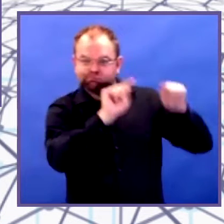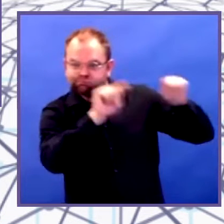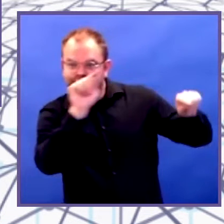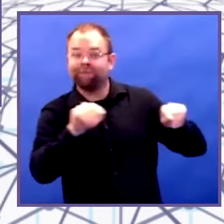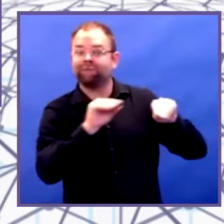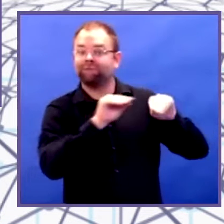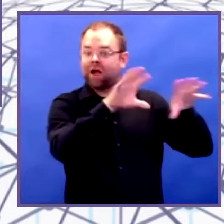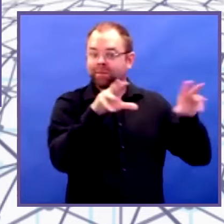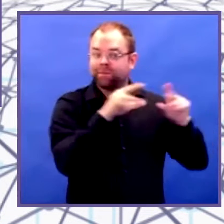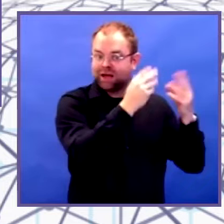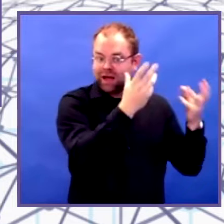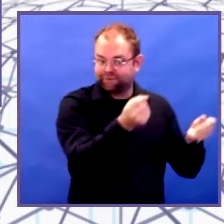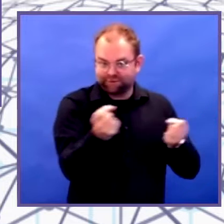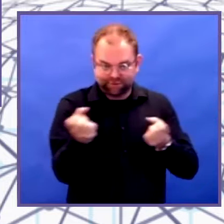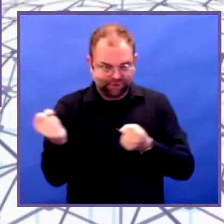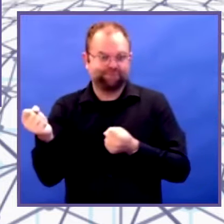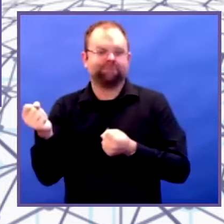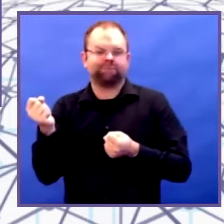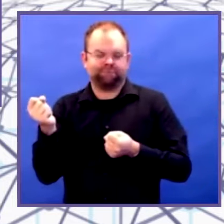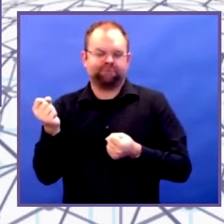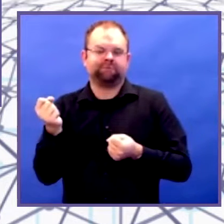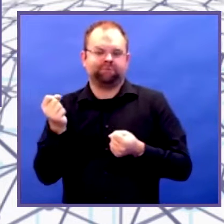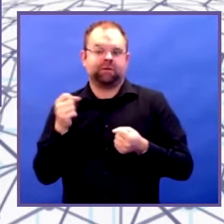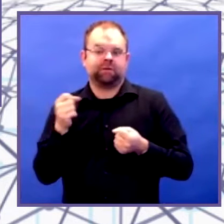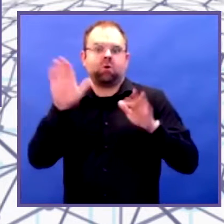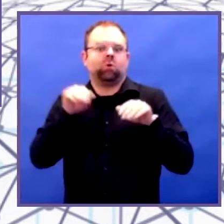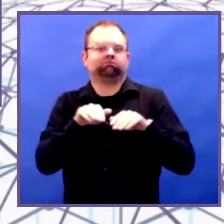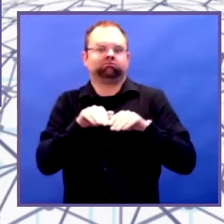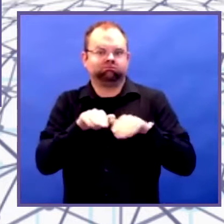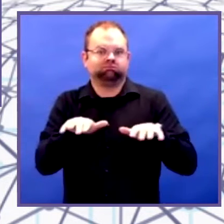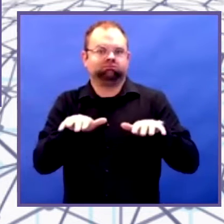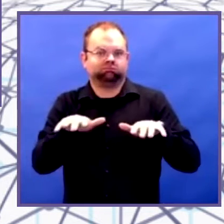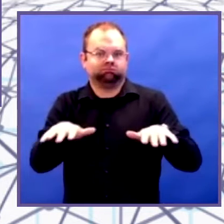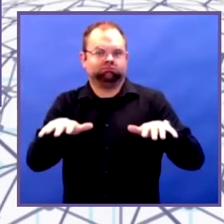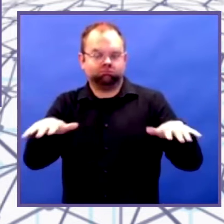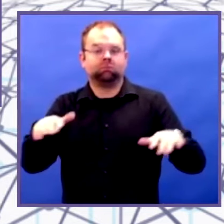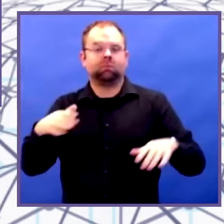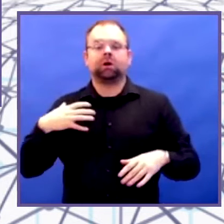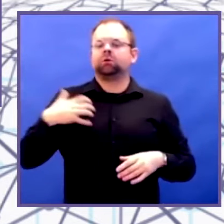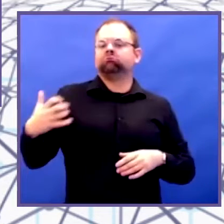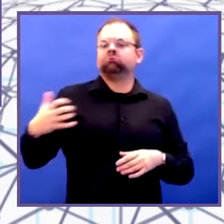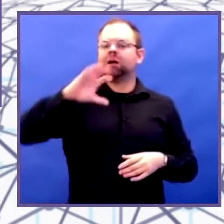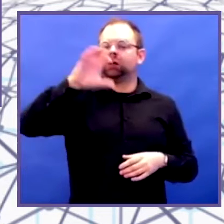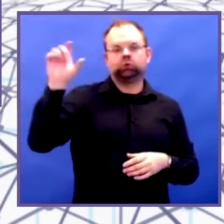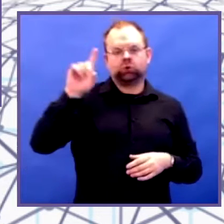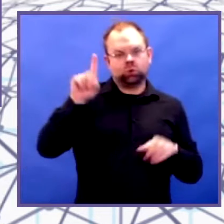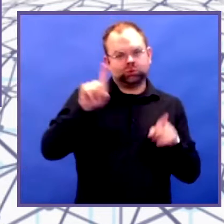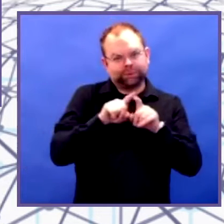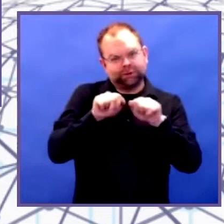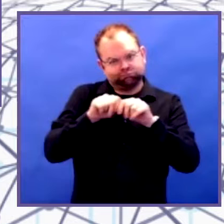changing this sector. Not only are we seeing digital technology being used to bring smart assistive products